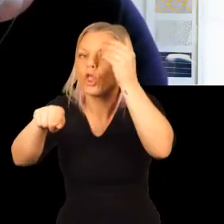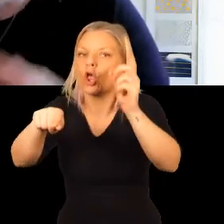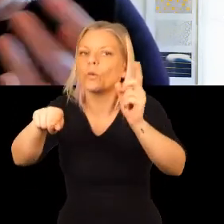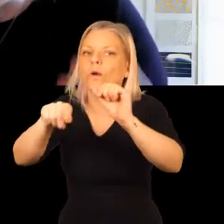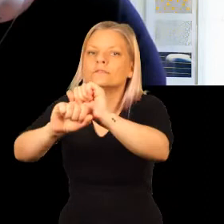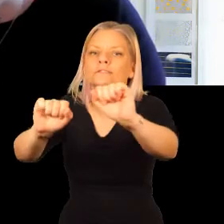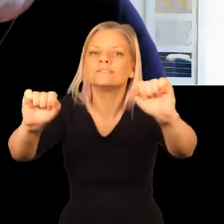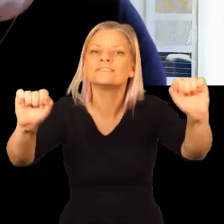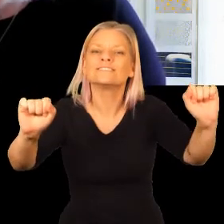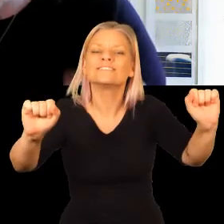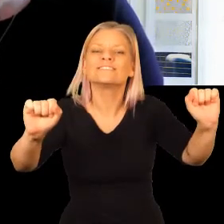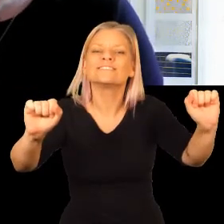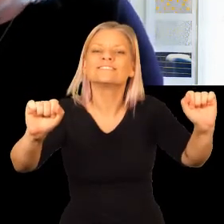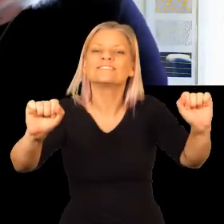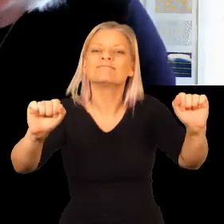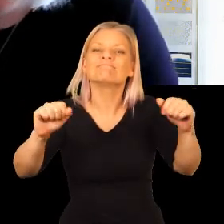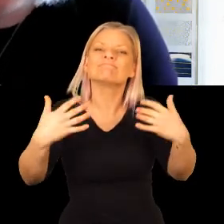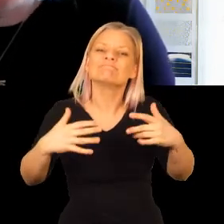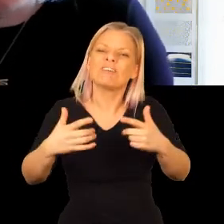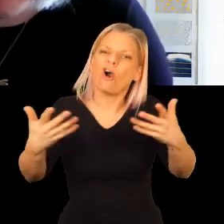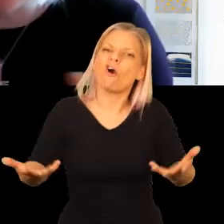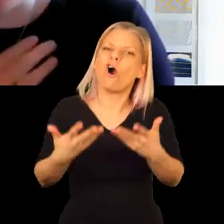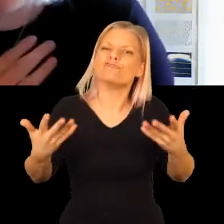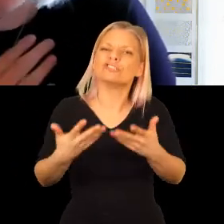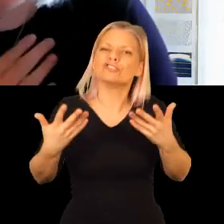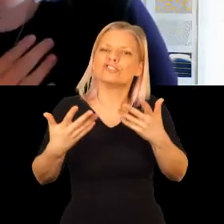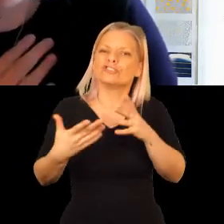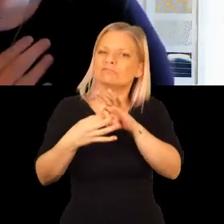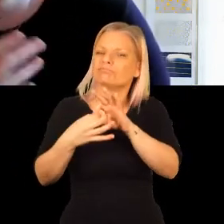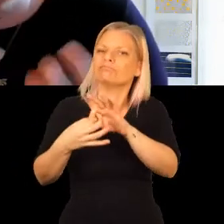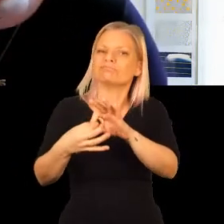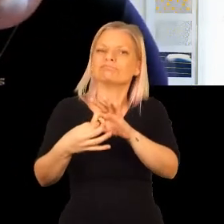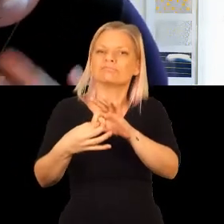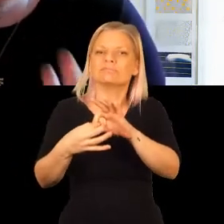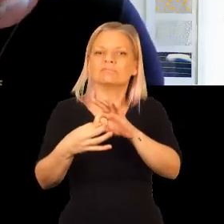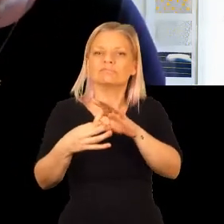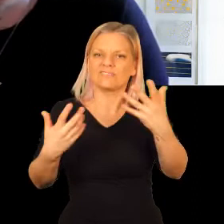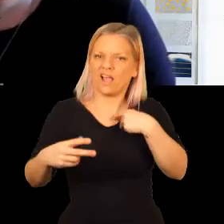what people have learned from their own experience experience and we're seeing peer roles being